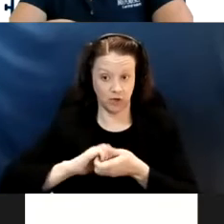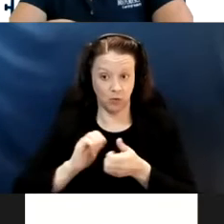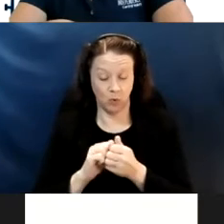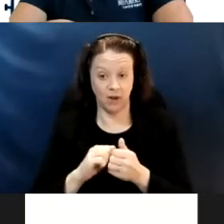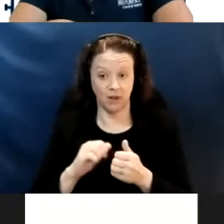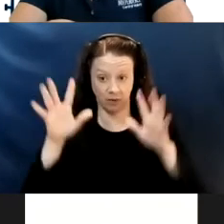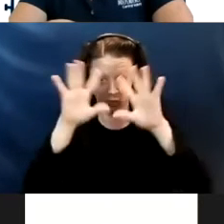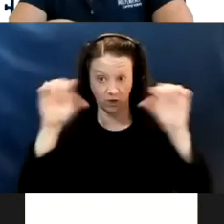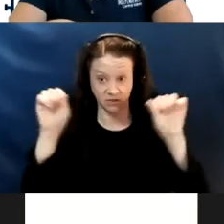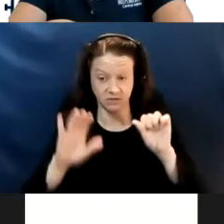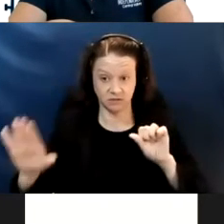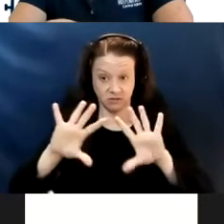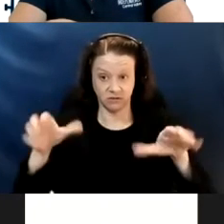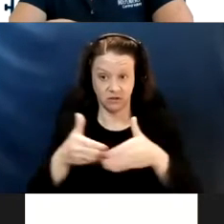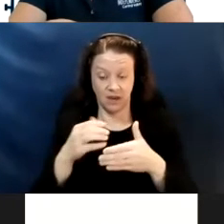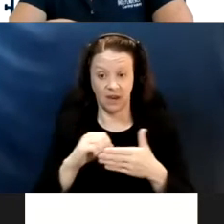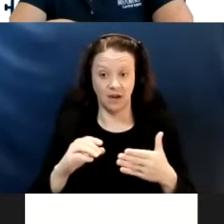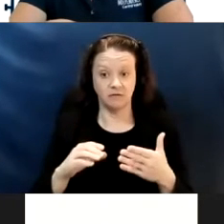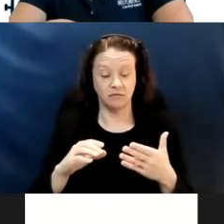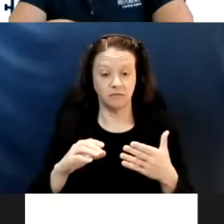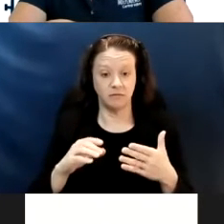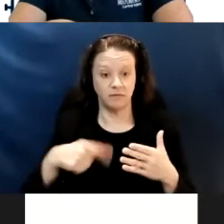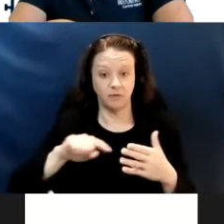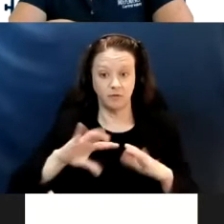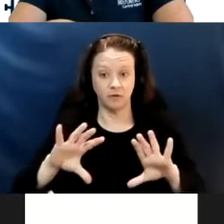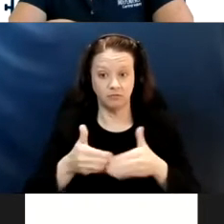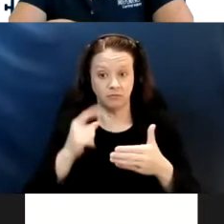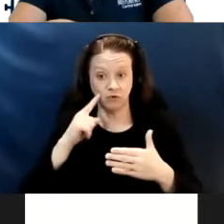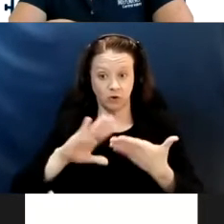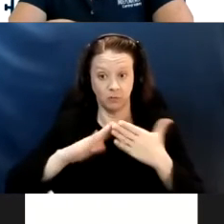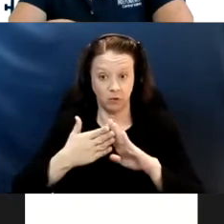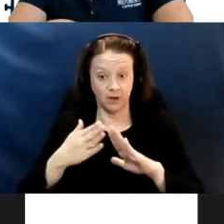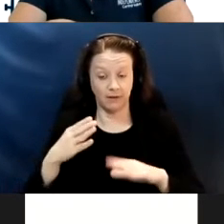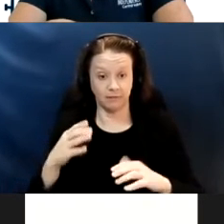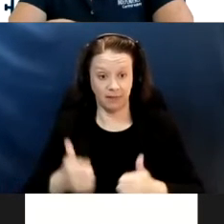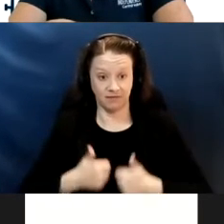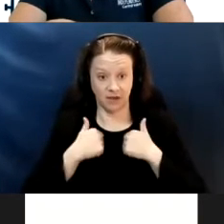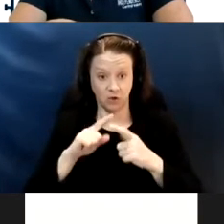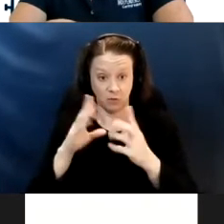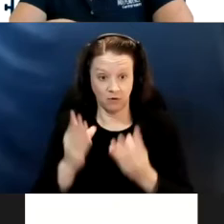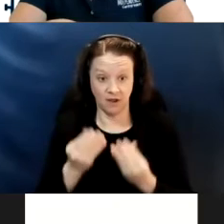for Community Living to provide funding. So that funding we have opted